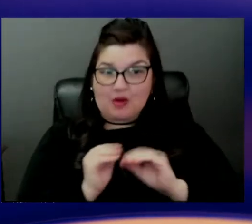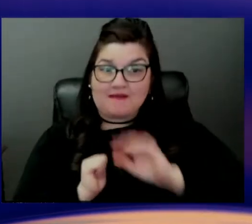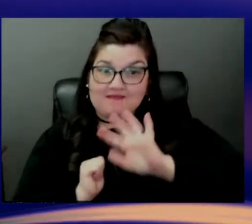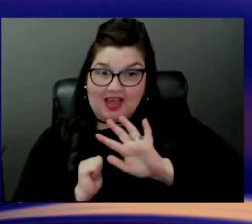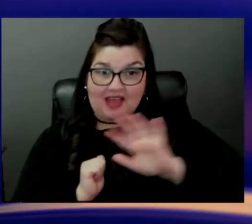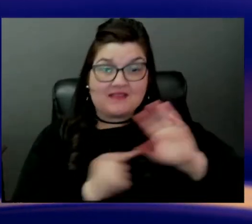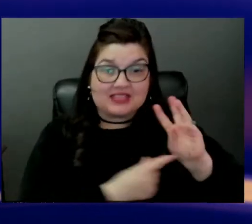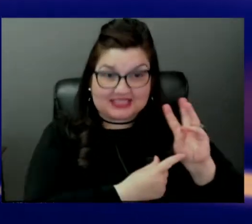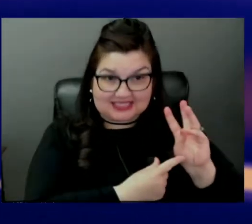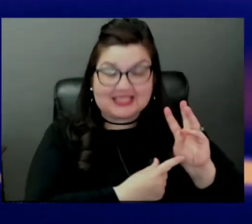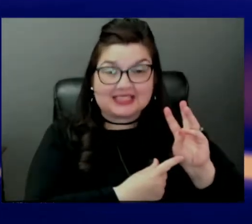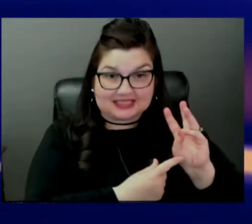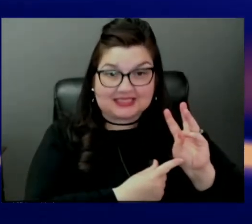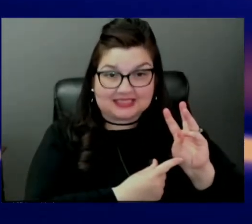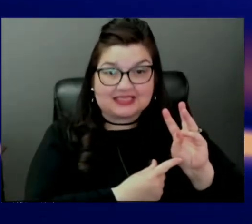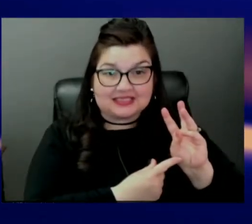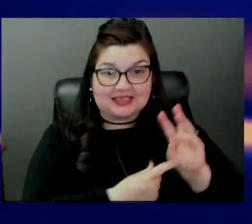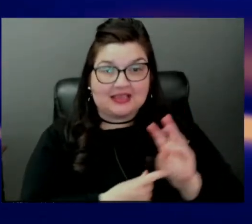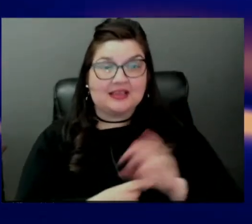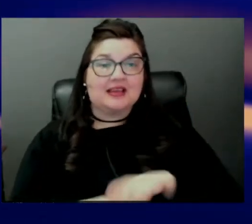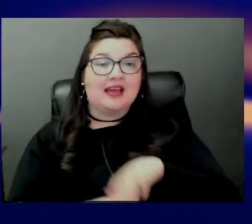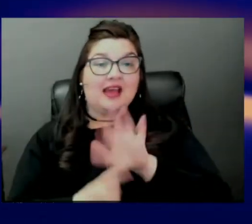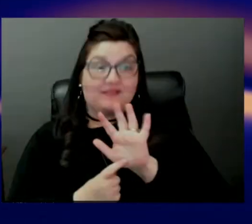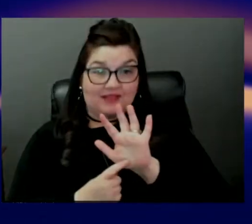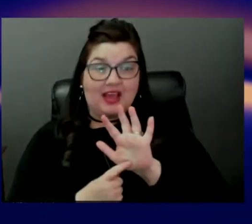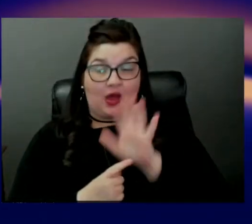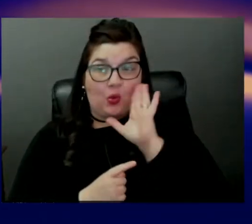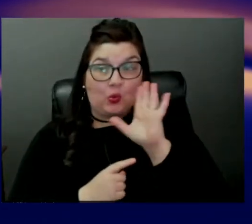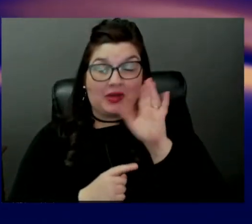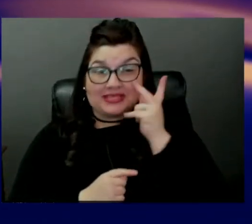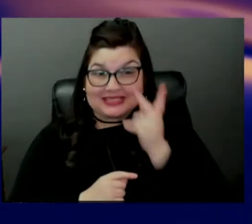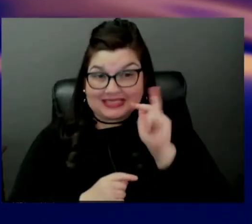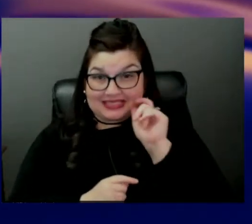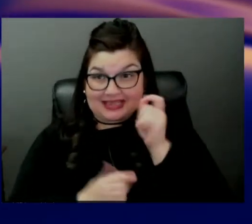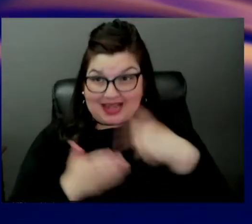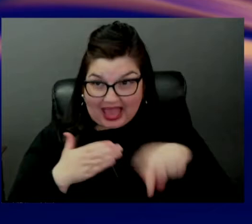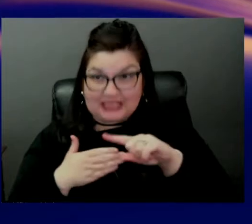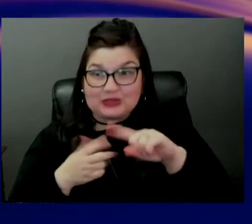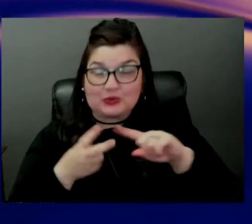episode five is airing next week and episode six is airing the week after.